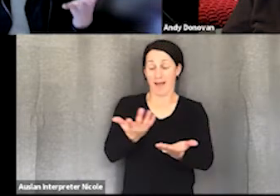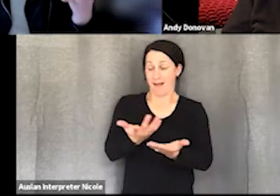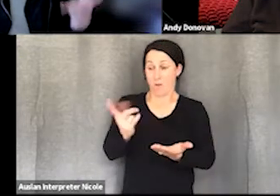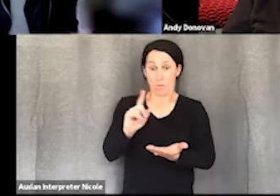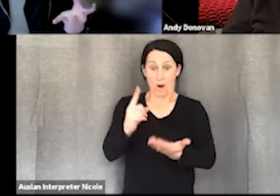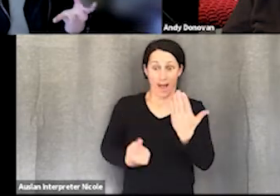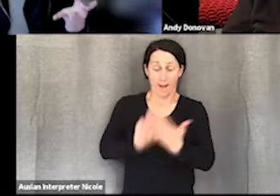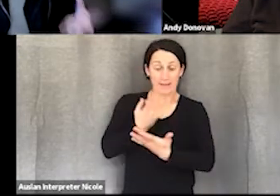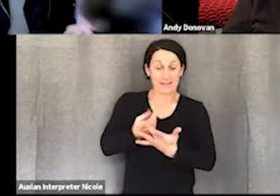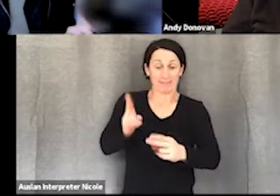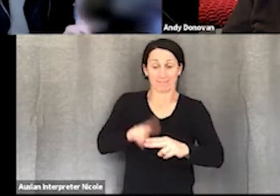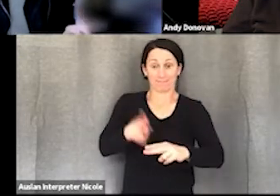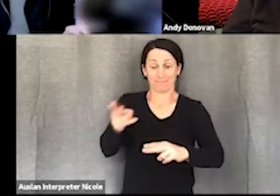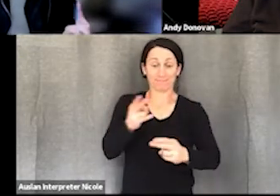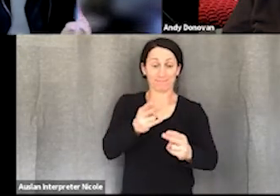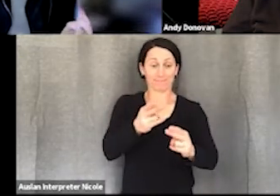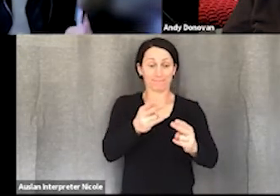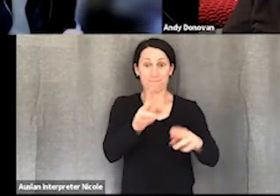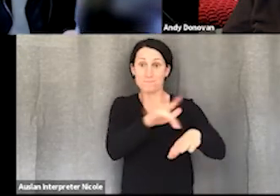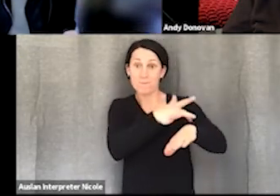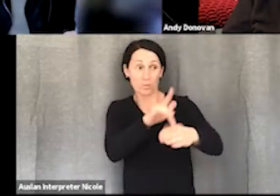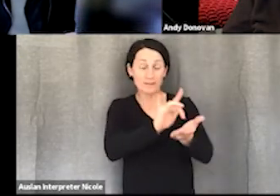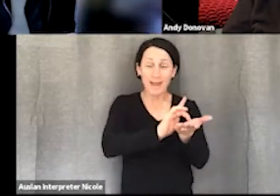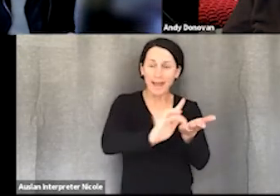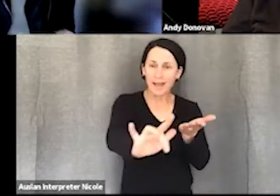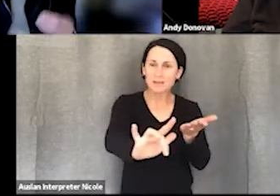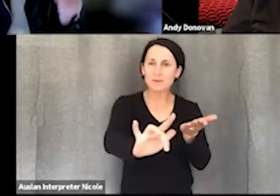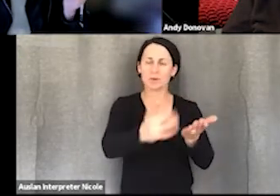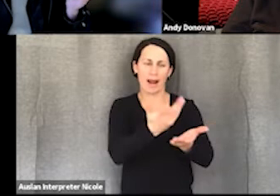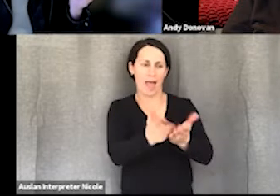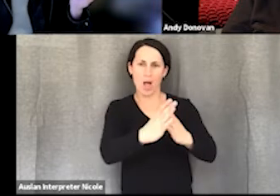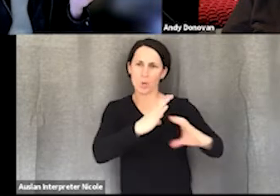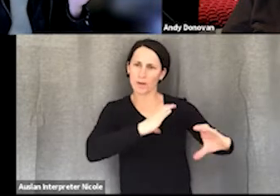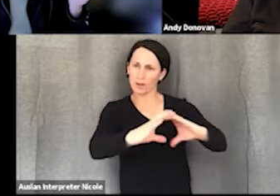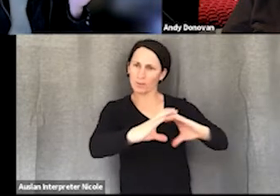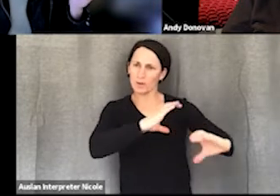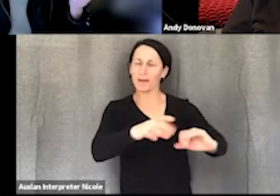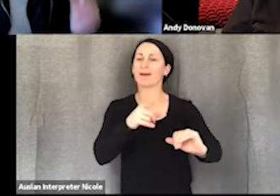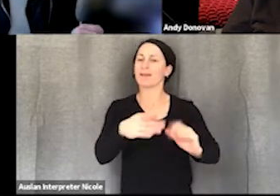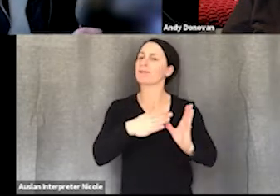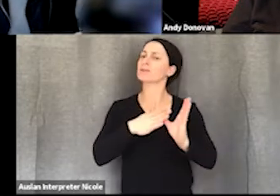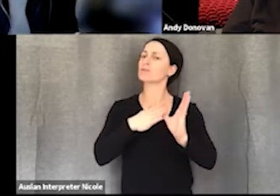really powerful moment in terms of our relationship with aud ypss and it is very, very difficult,